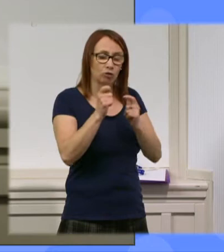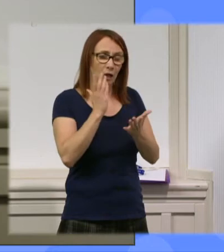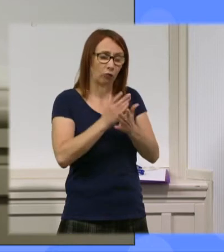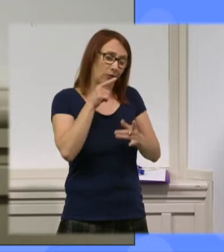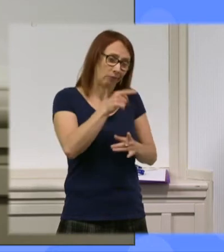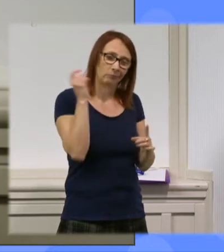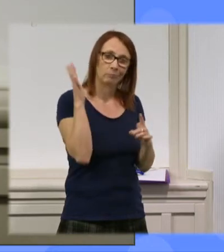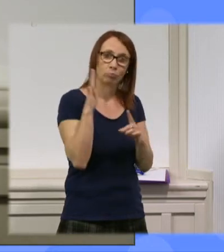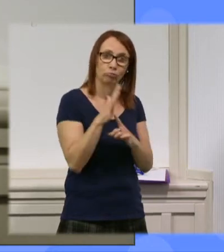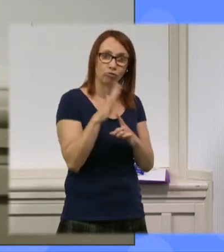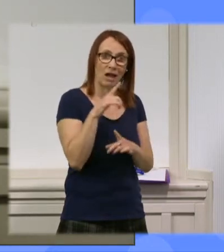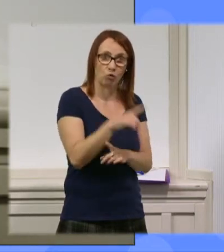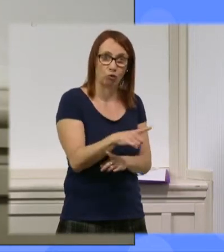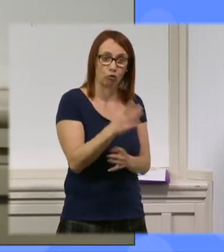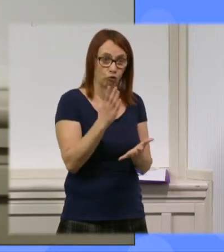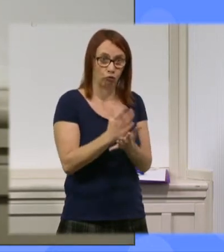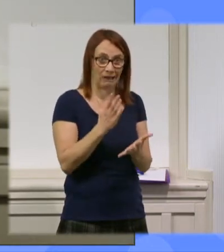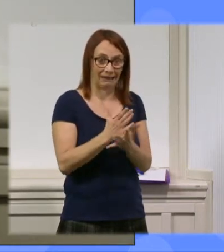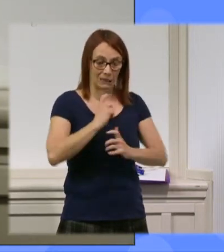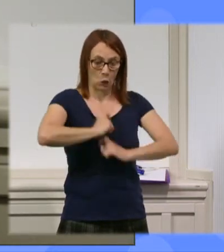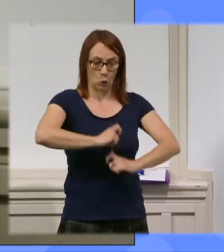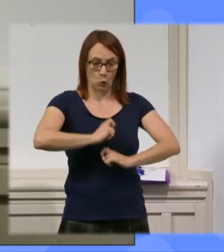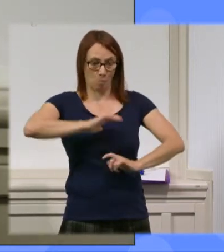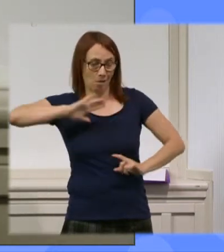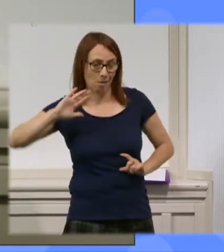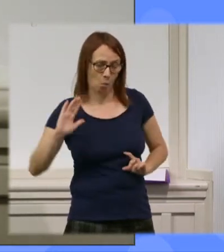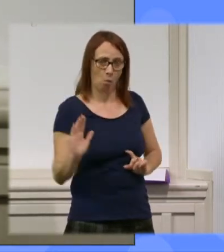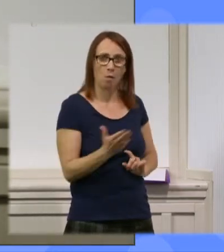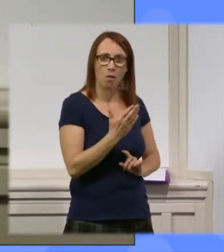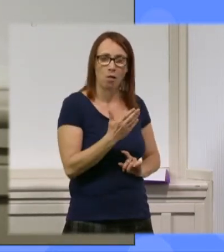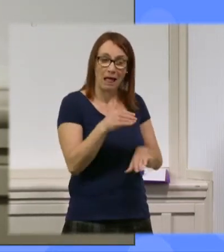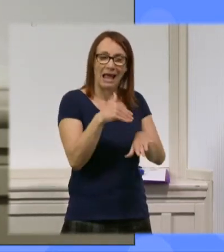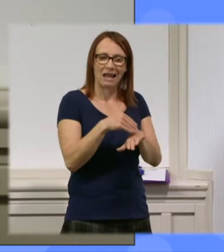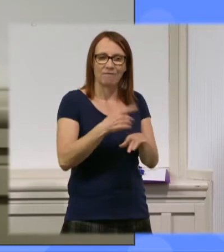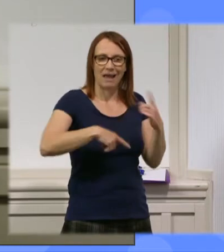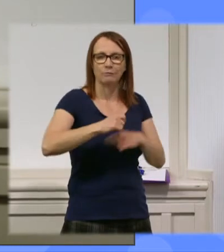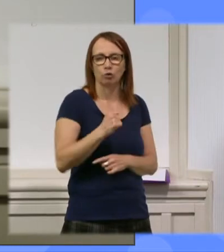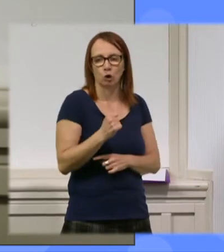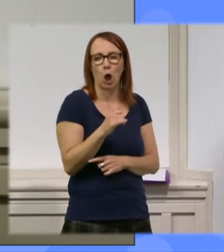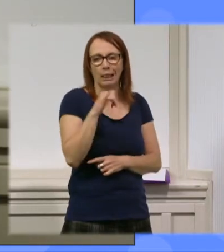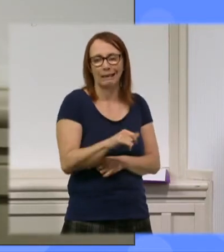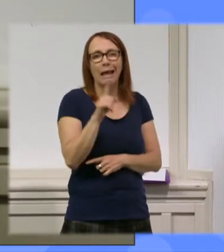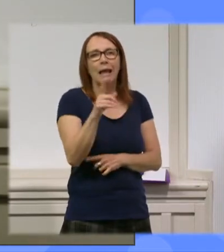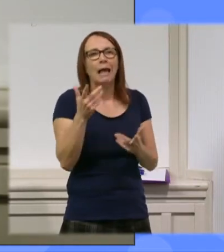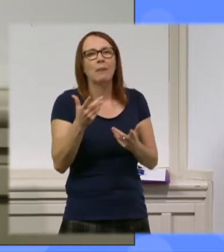sort of existential one for Humanity but will affect you know it will affect Scot at the moment it's affecting people in Australia it's affecting people in New